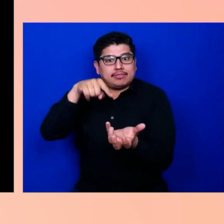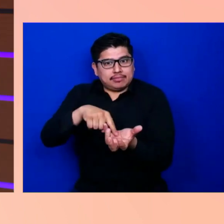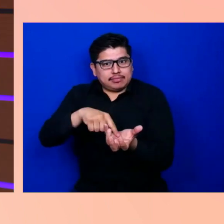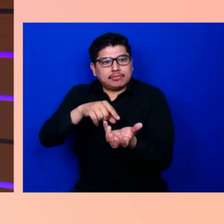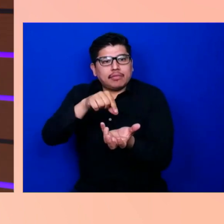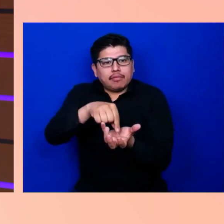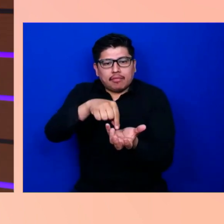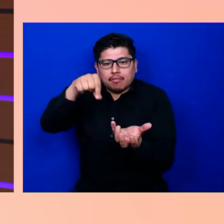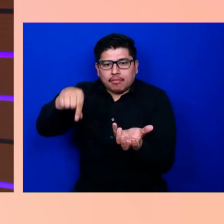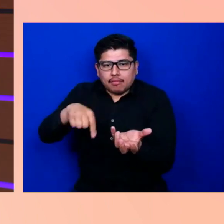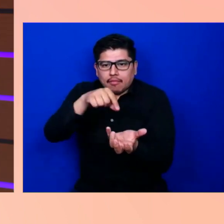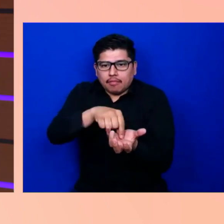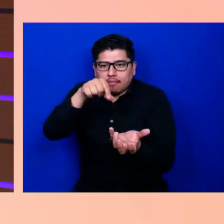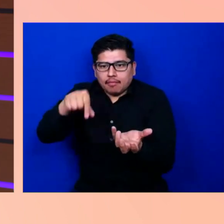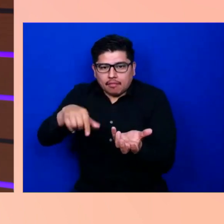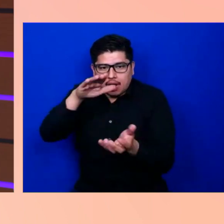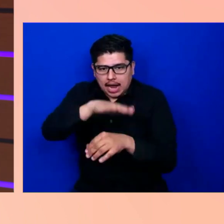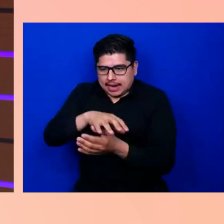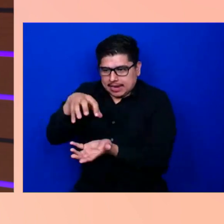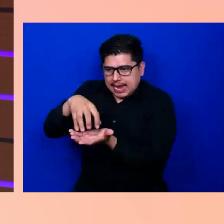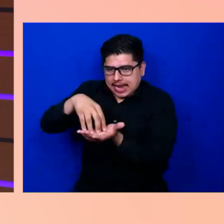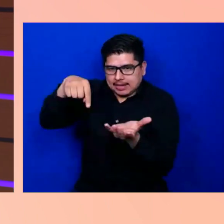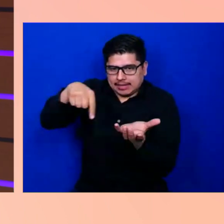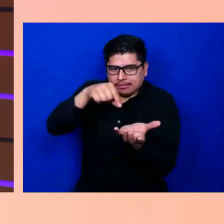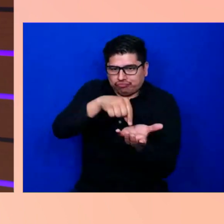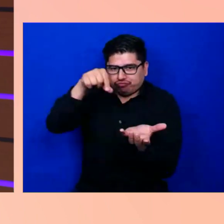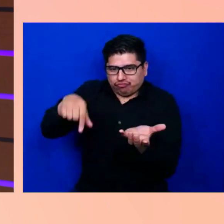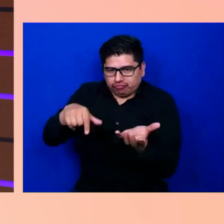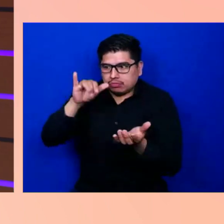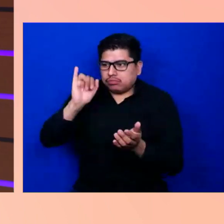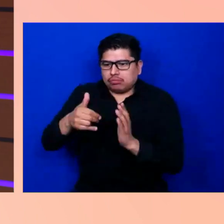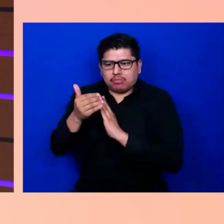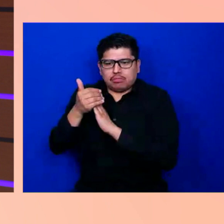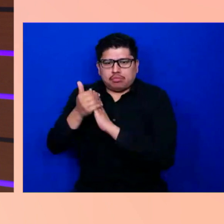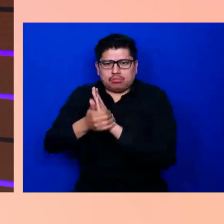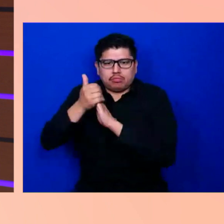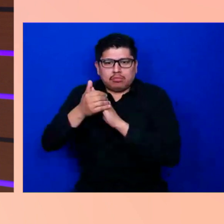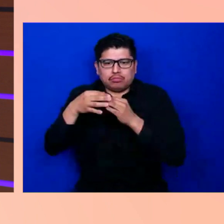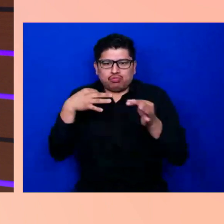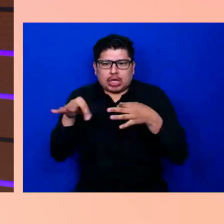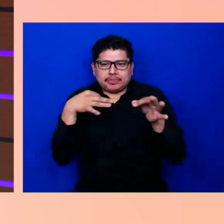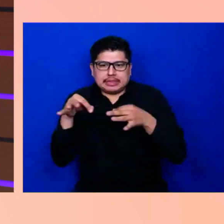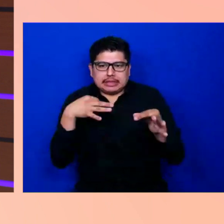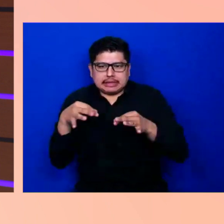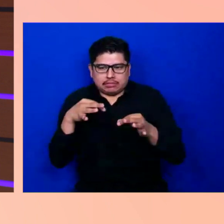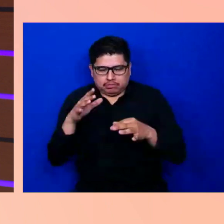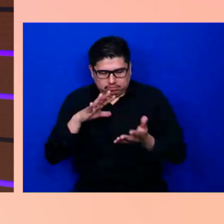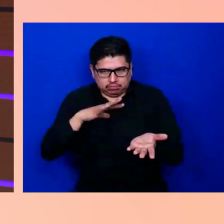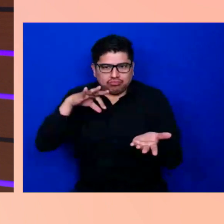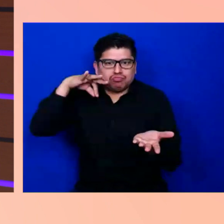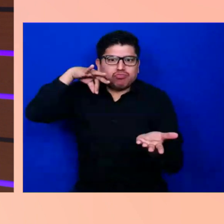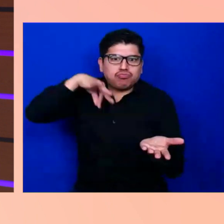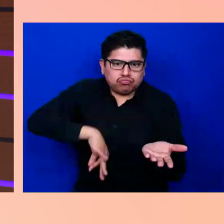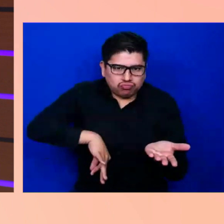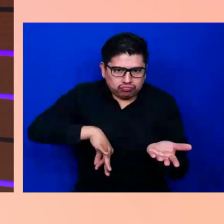These automatic image descriptions are especially helpful on social media platforms where visual content